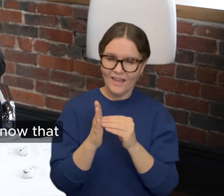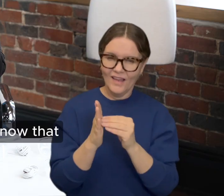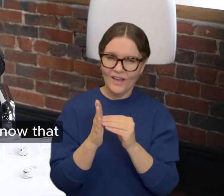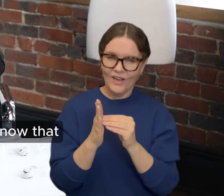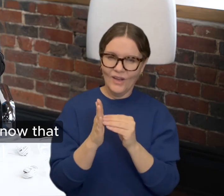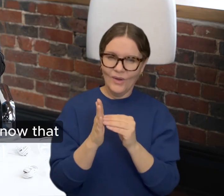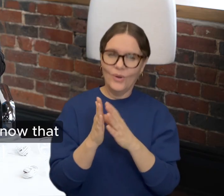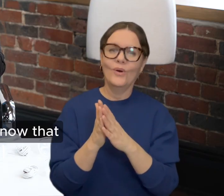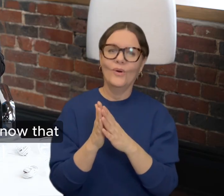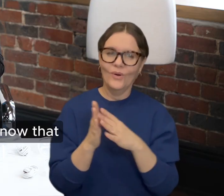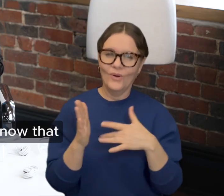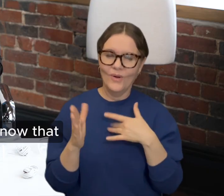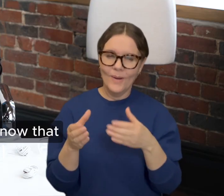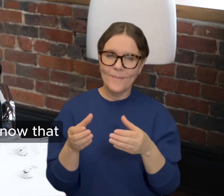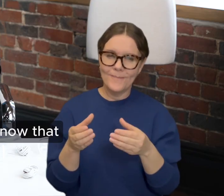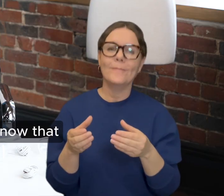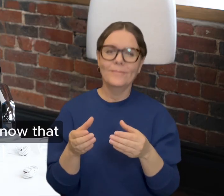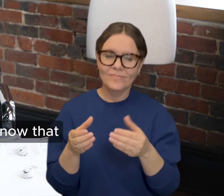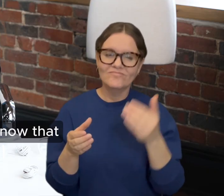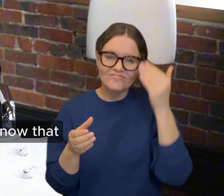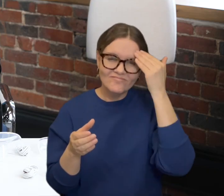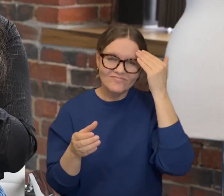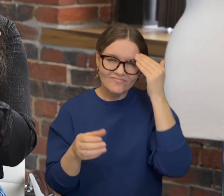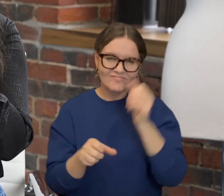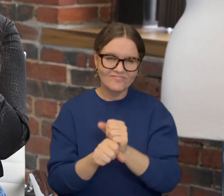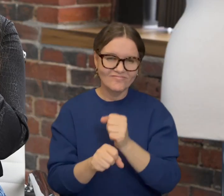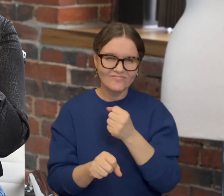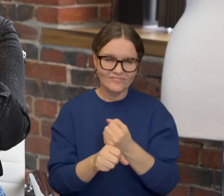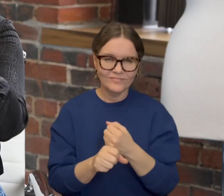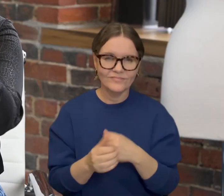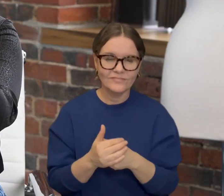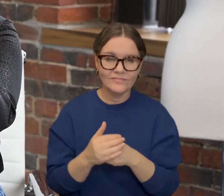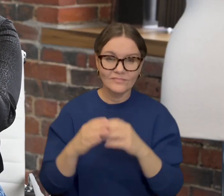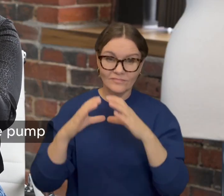you're going to hear a click to know that it's secure there's also